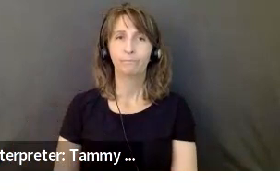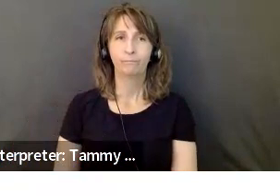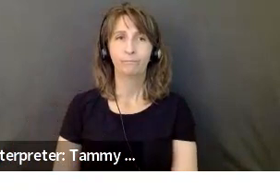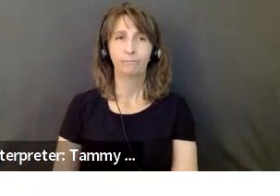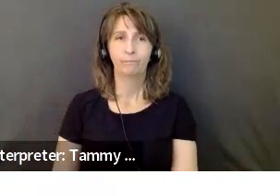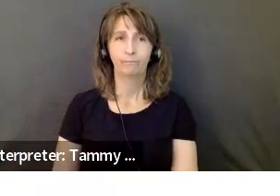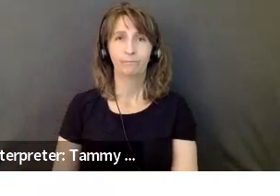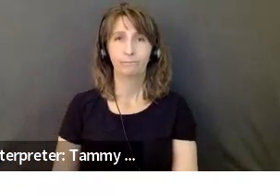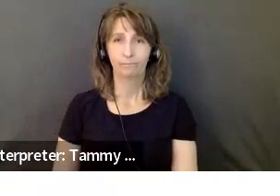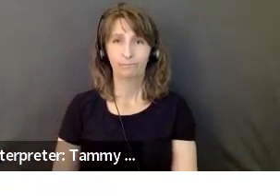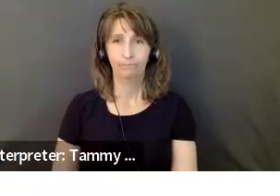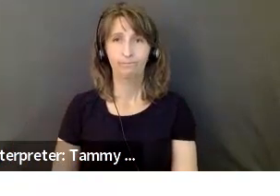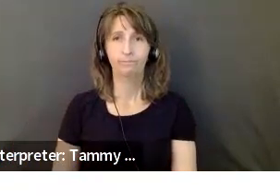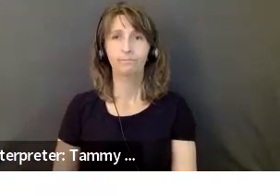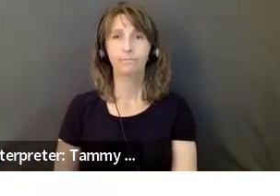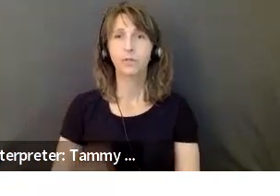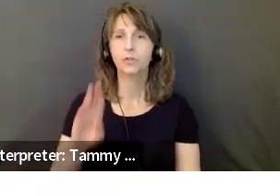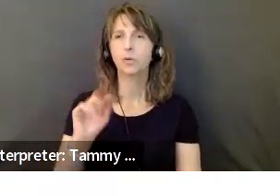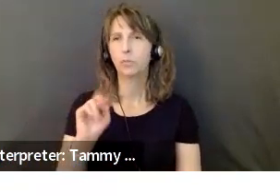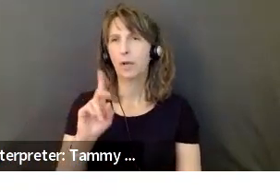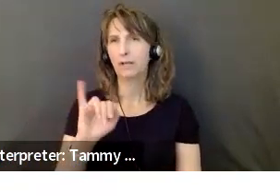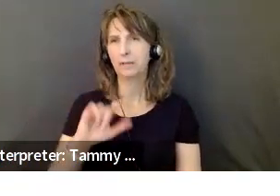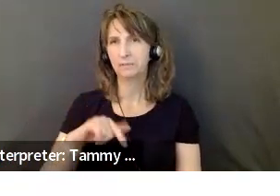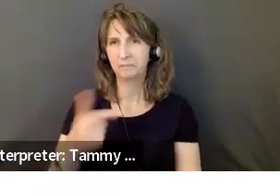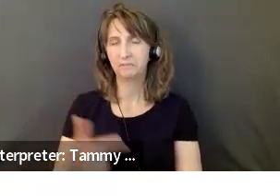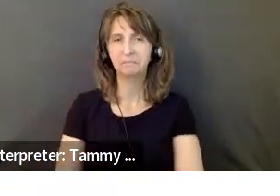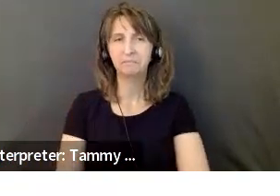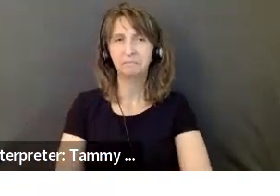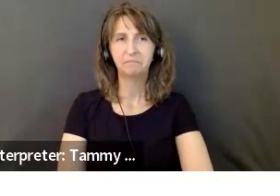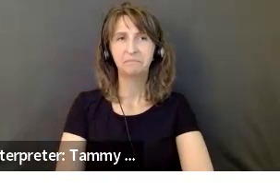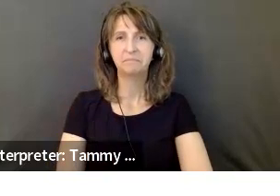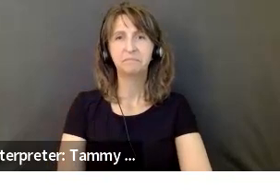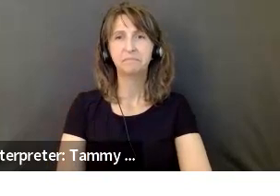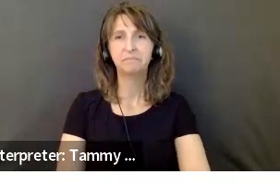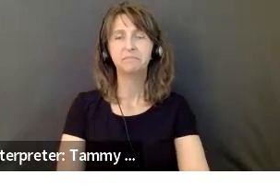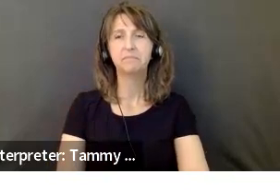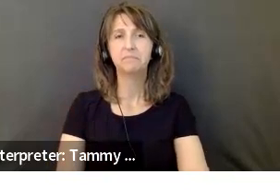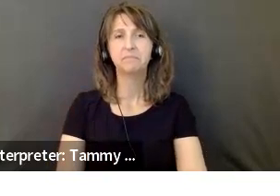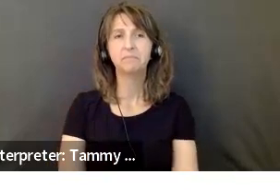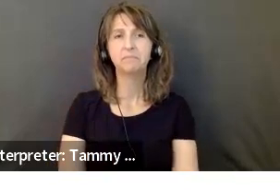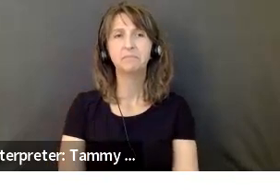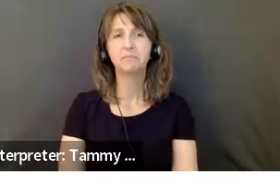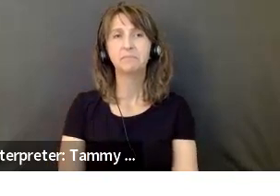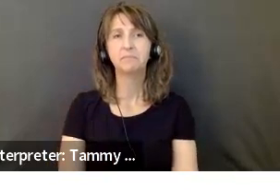Alright, so we are gonna spend some time on the next few slides actually sharing with you a little bit more detail about the recommendations.